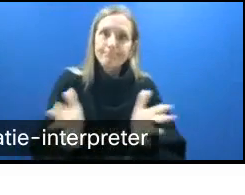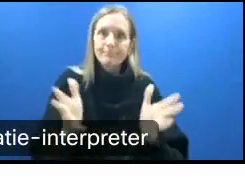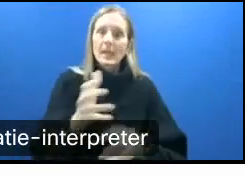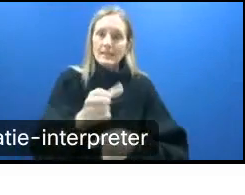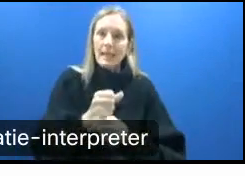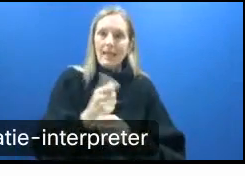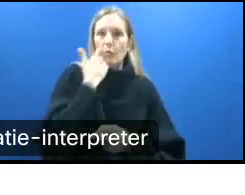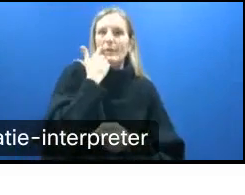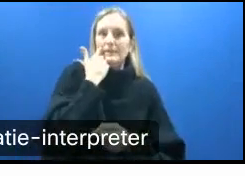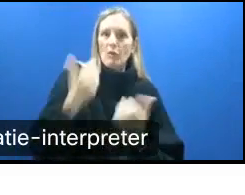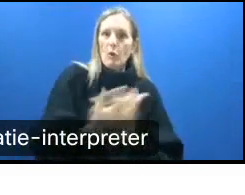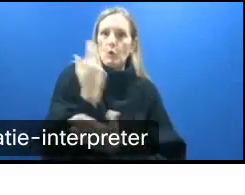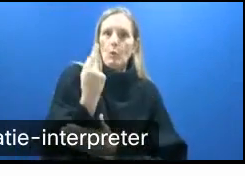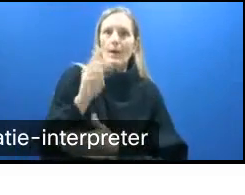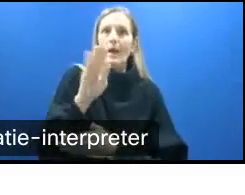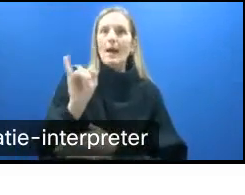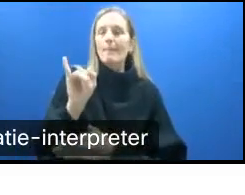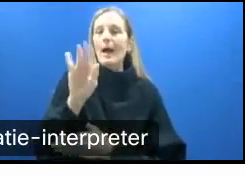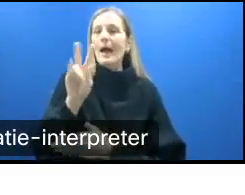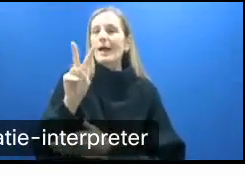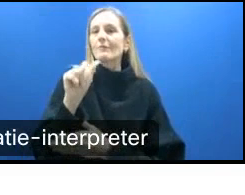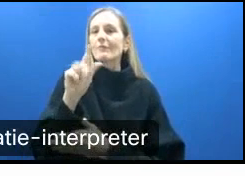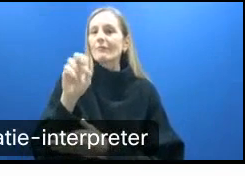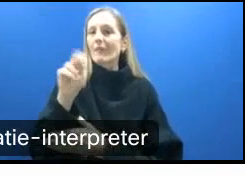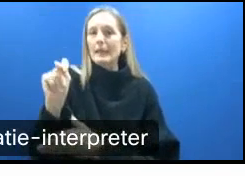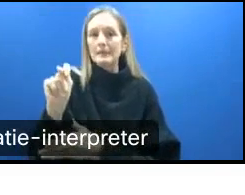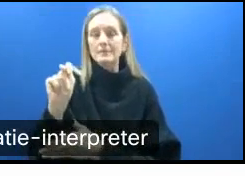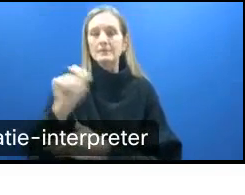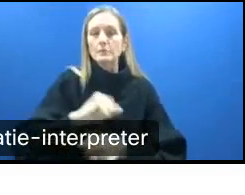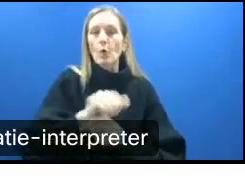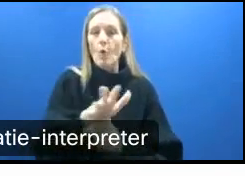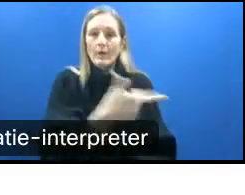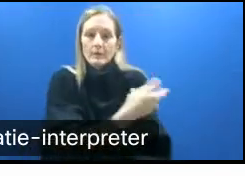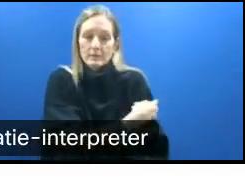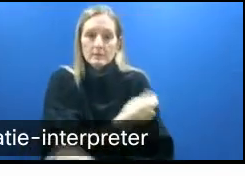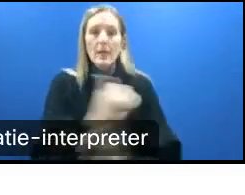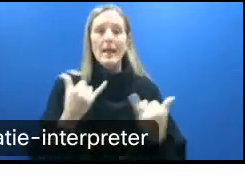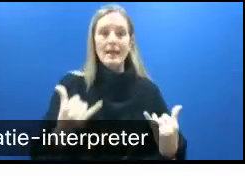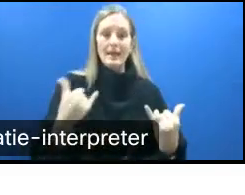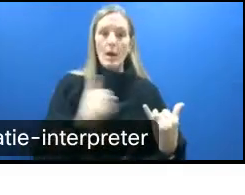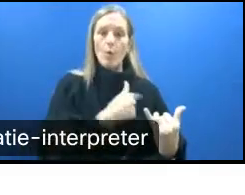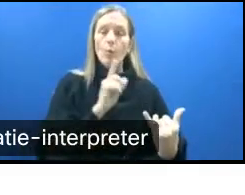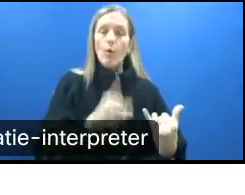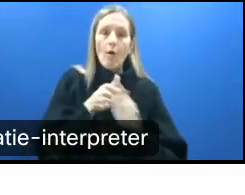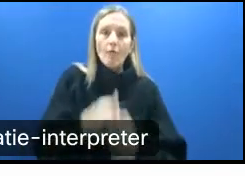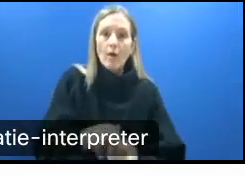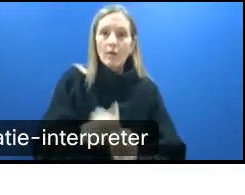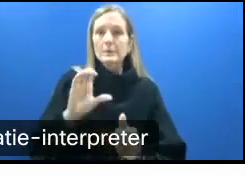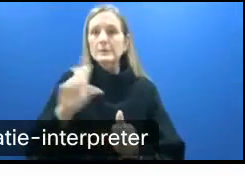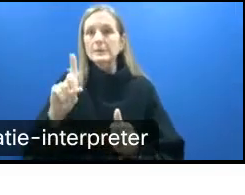We had here to the New York City, health and hospitals, infection, control protocols from April 2022.